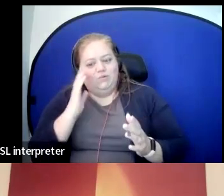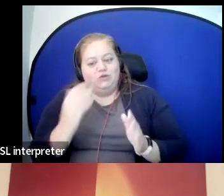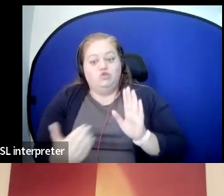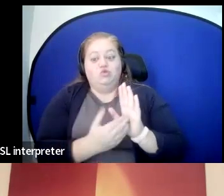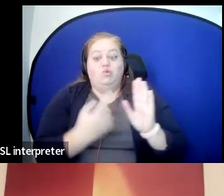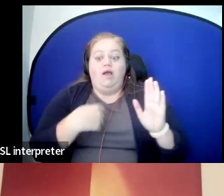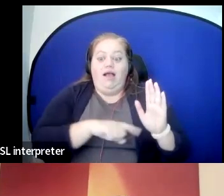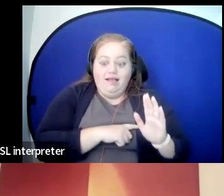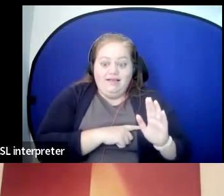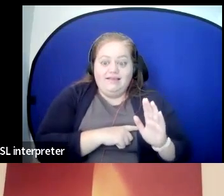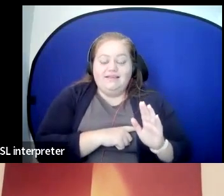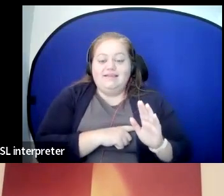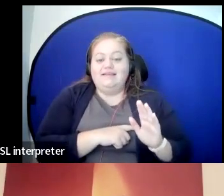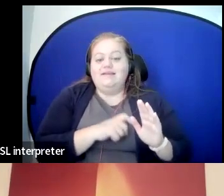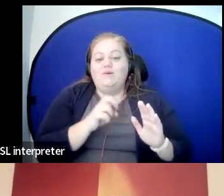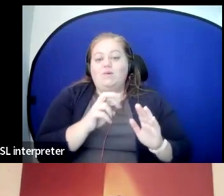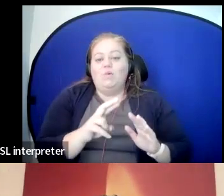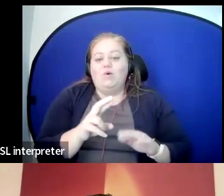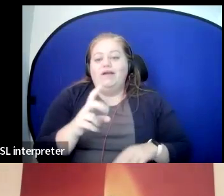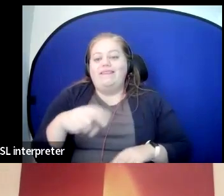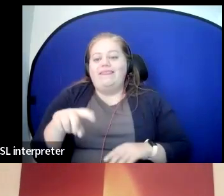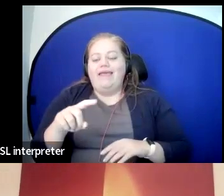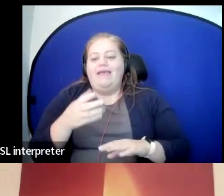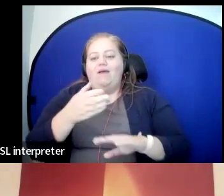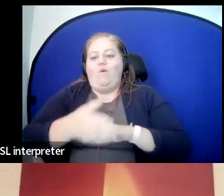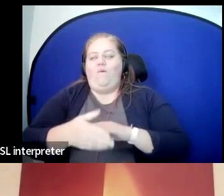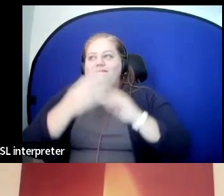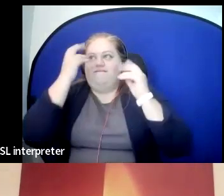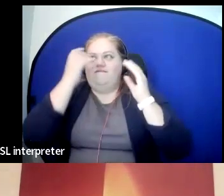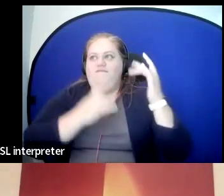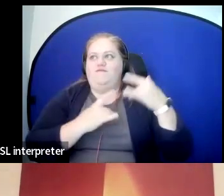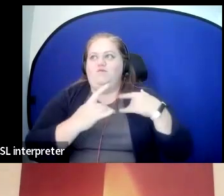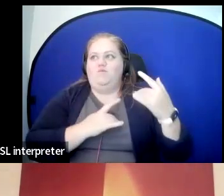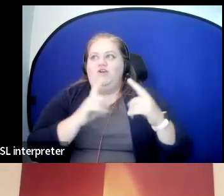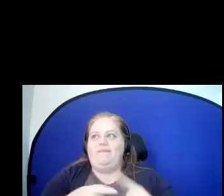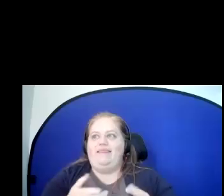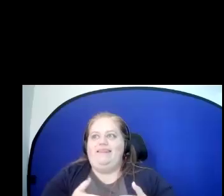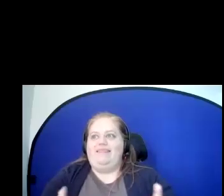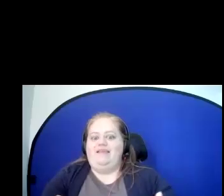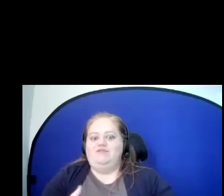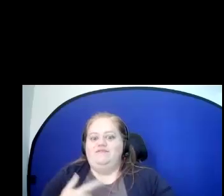or they're going to say that I got into this accident